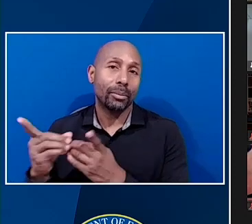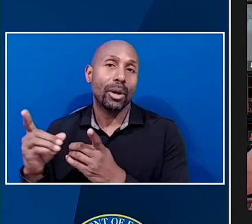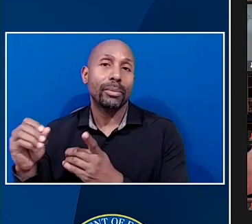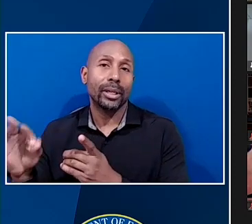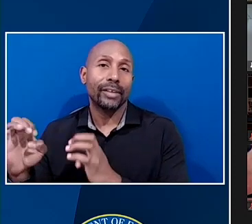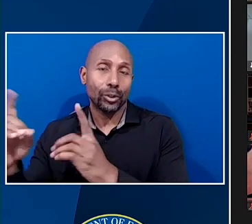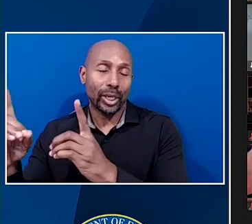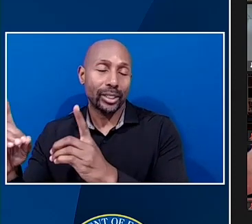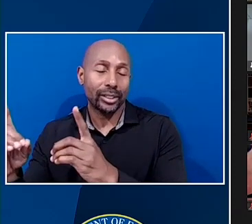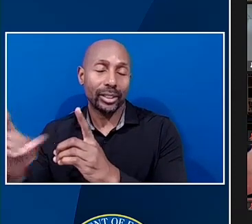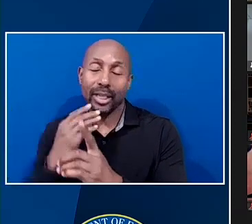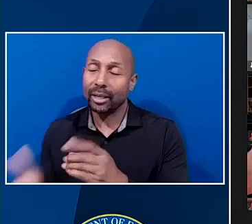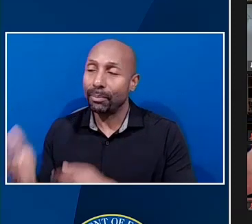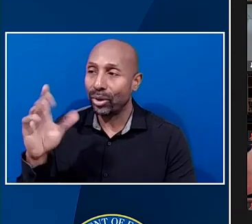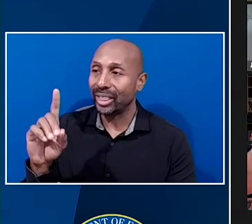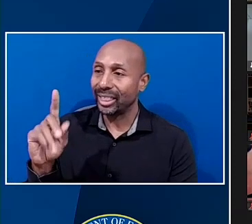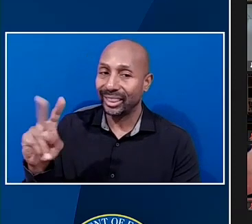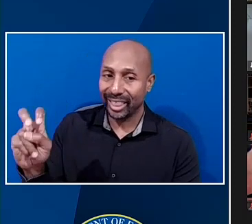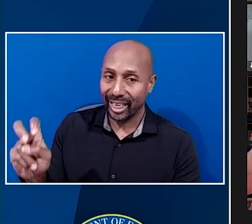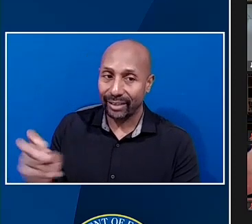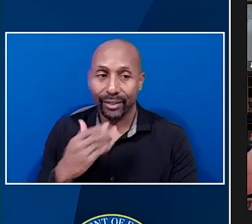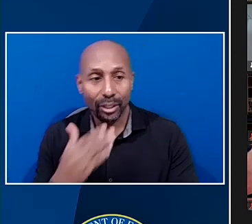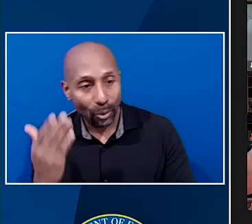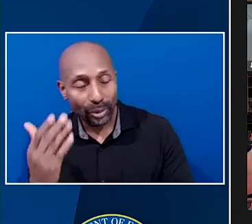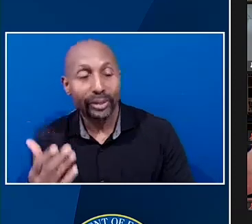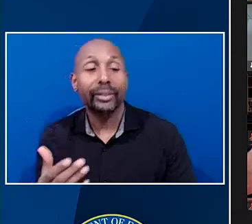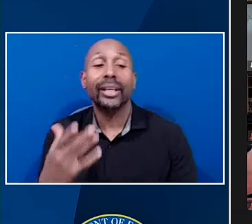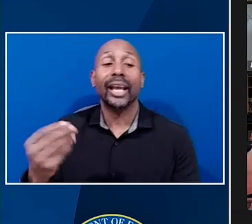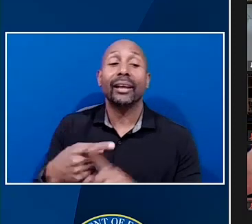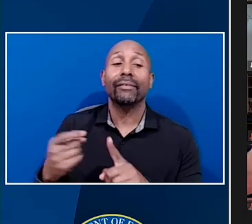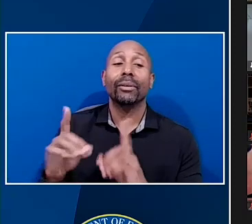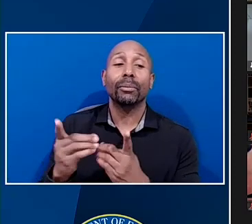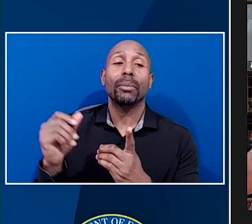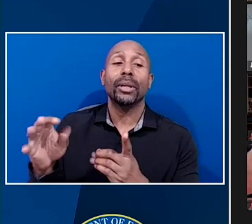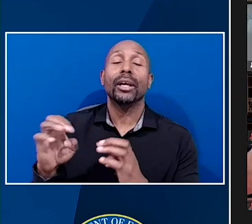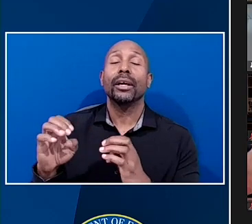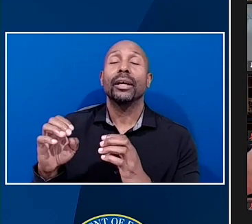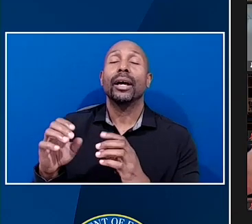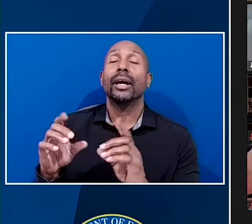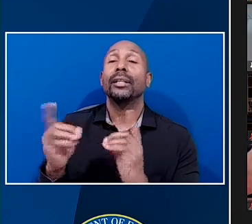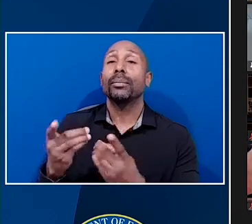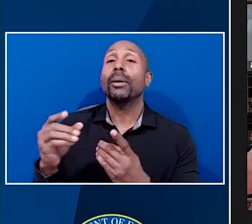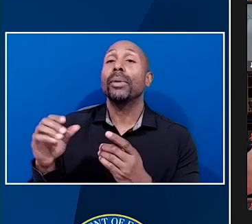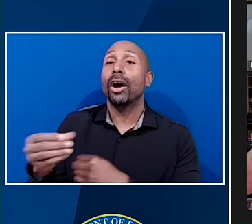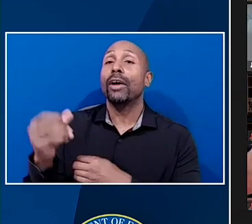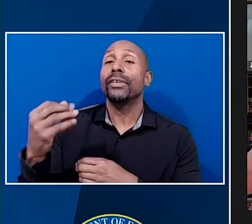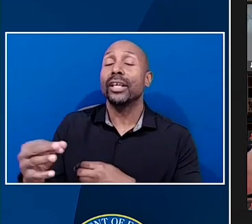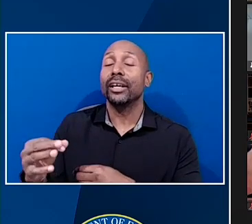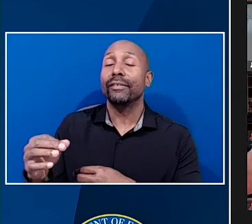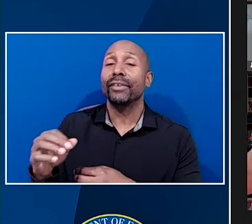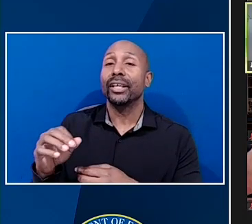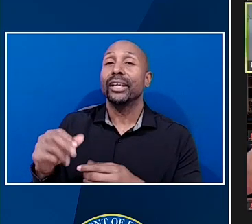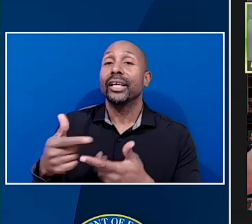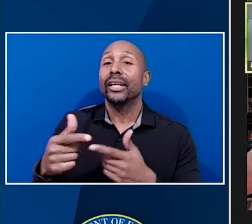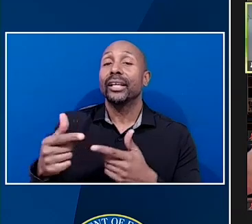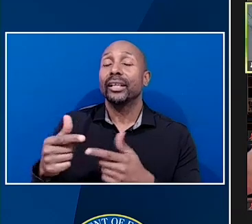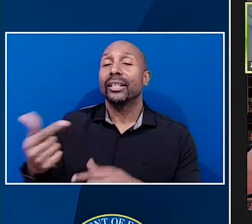Good morning, Dave. And from the Department's office of general counsel, we'll have Denise Morelli. Hi, all.